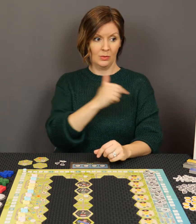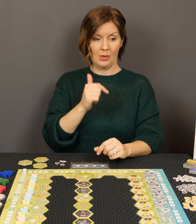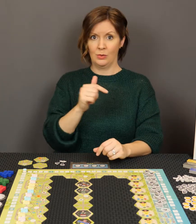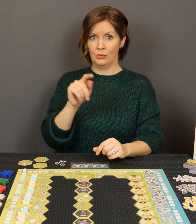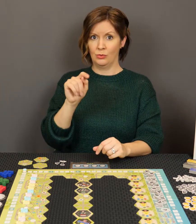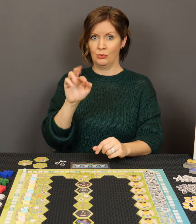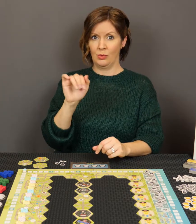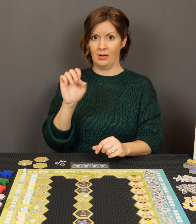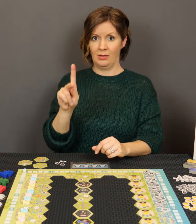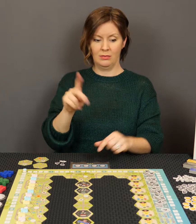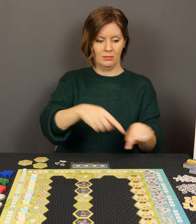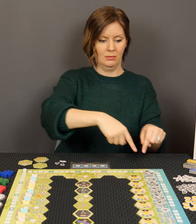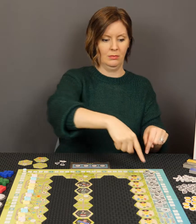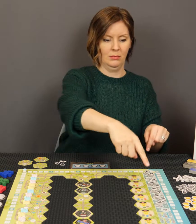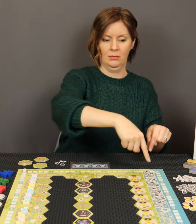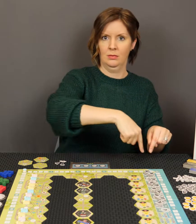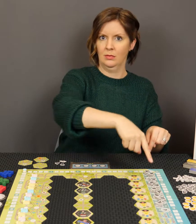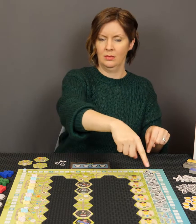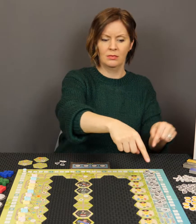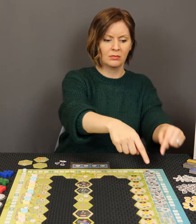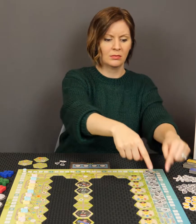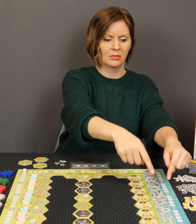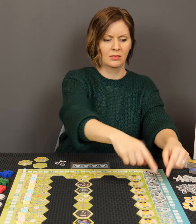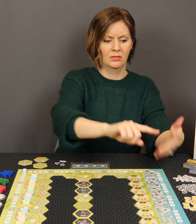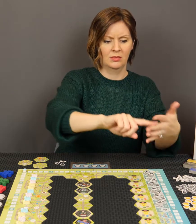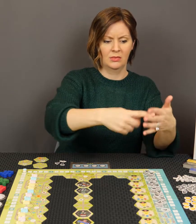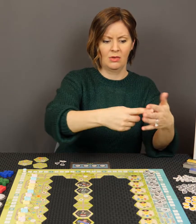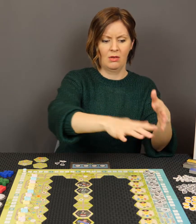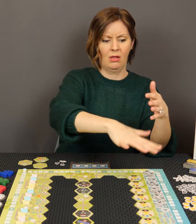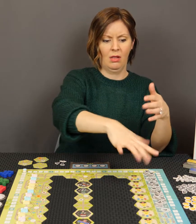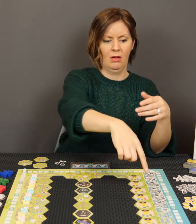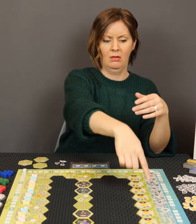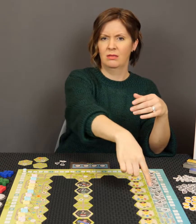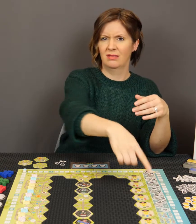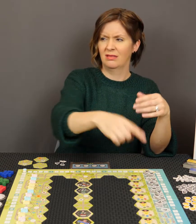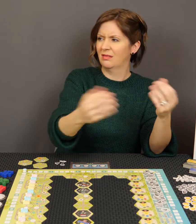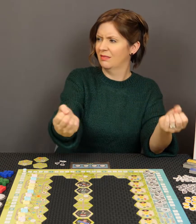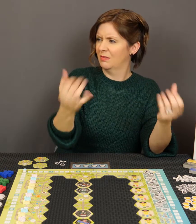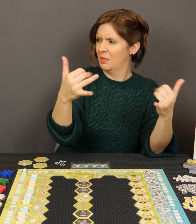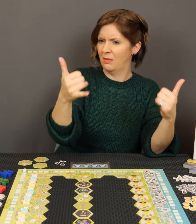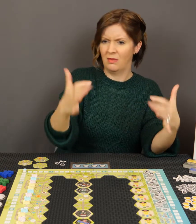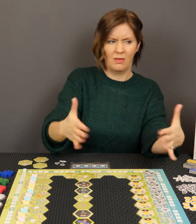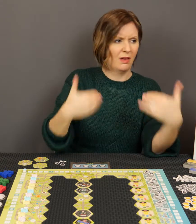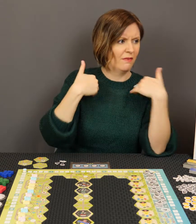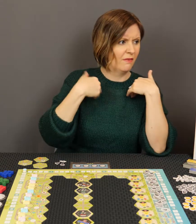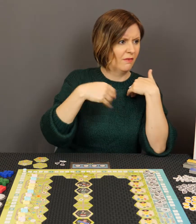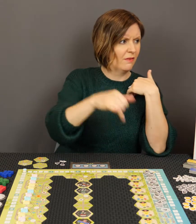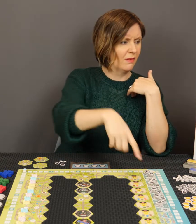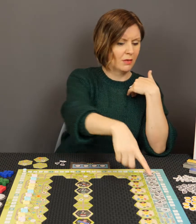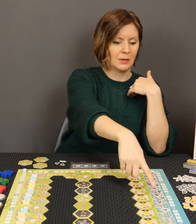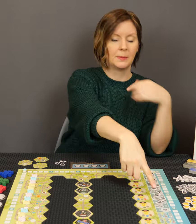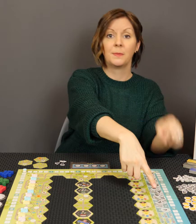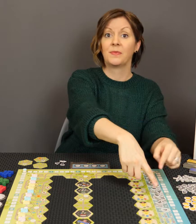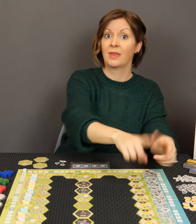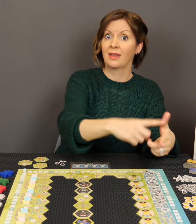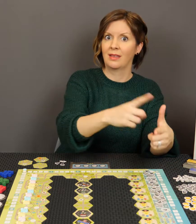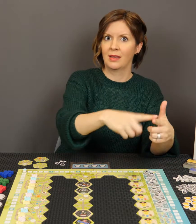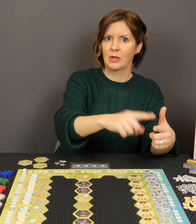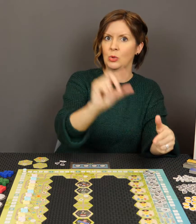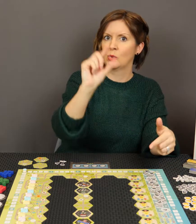On the round track, you want to start on the area based on how many players there are in the game.